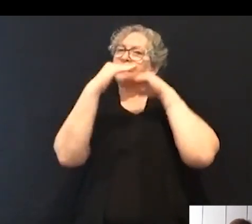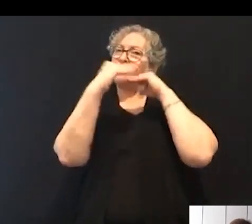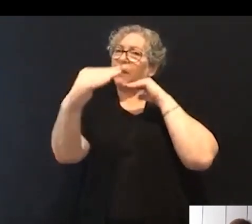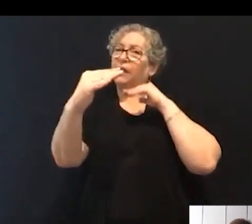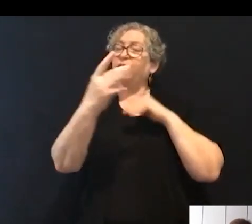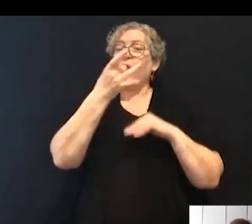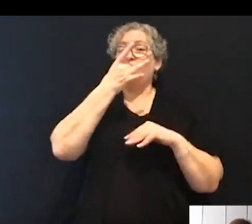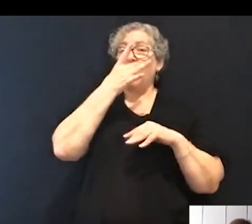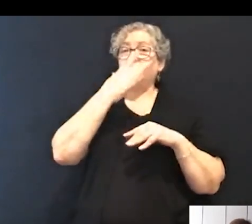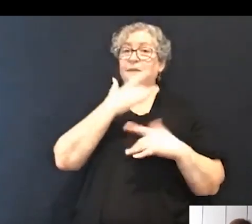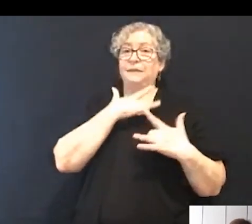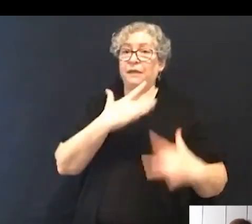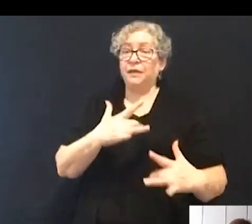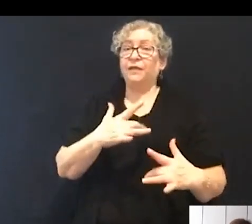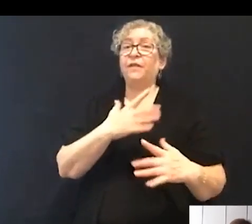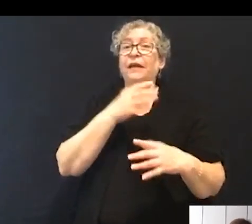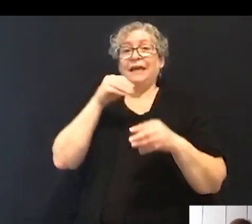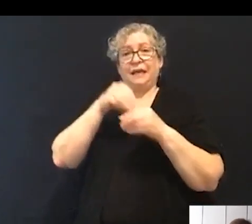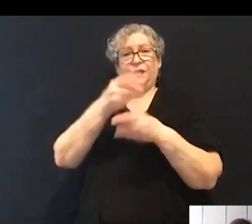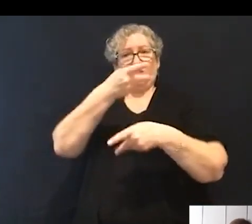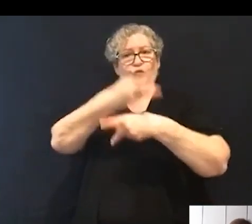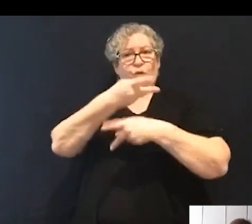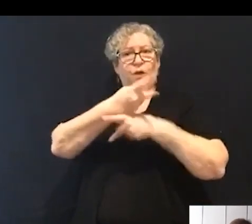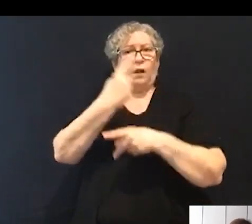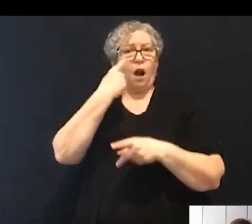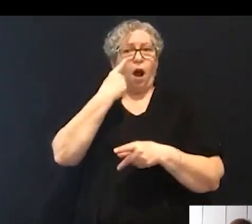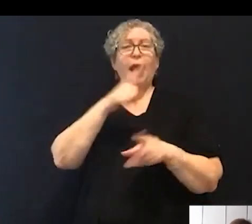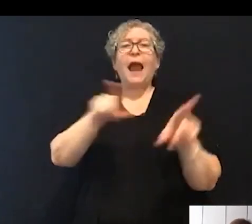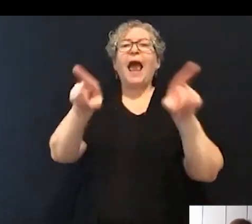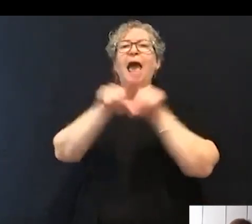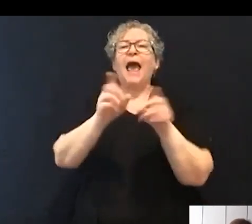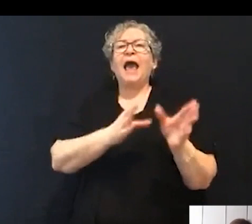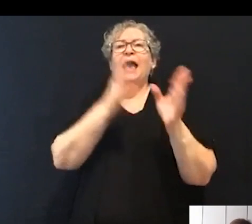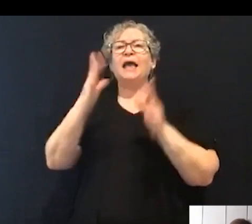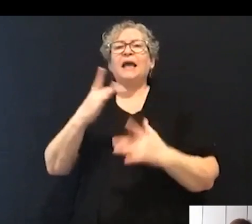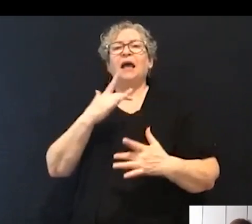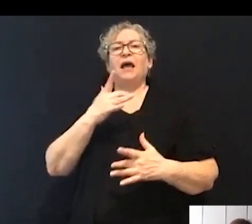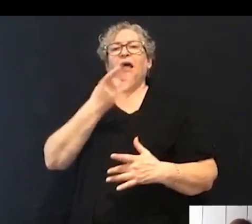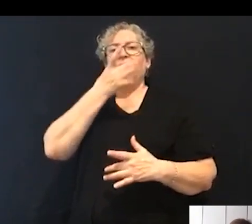in the treated eye, whereas the light sensitivity